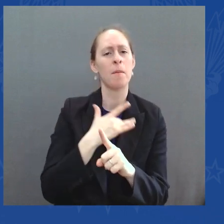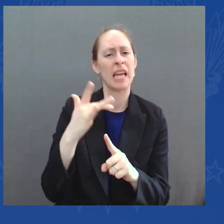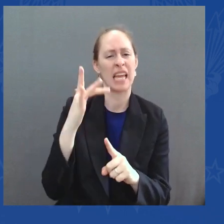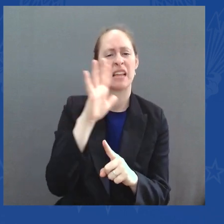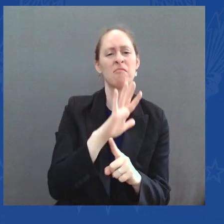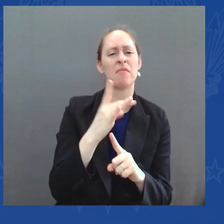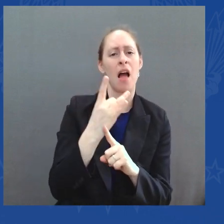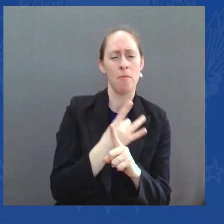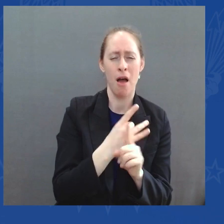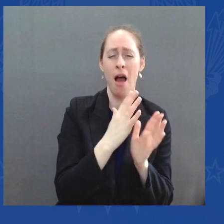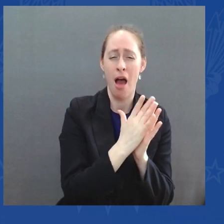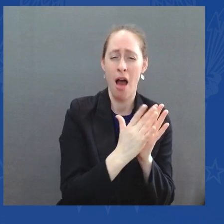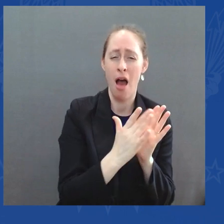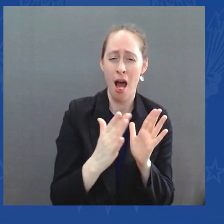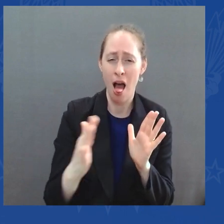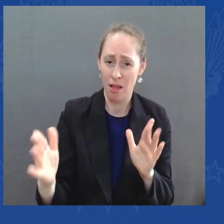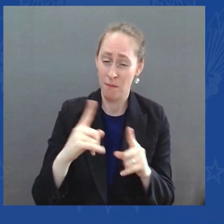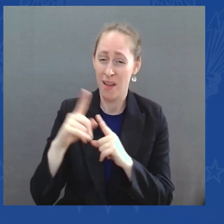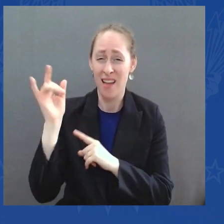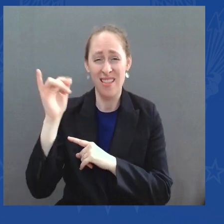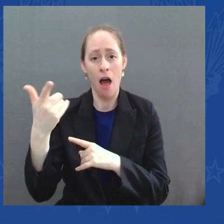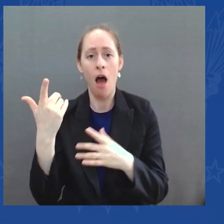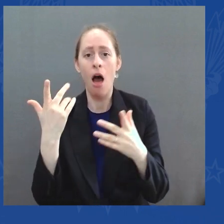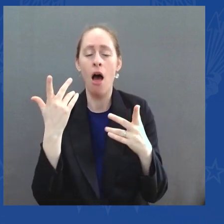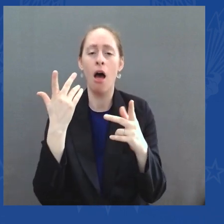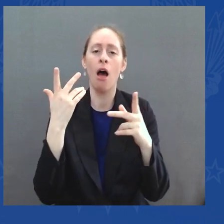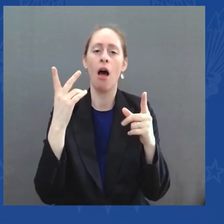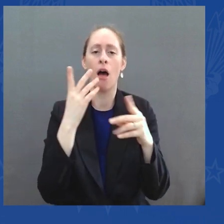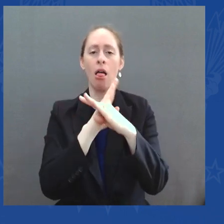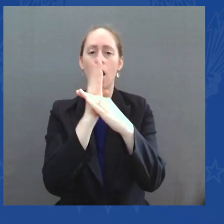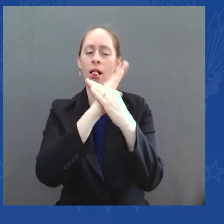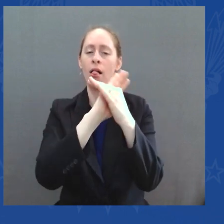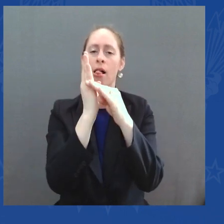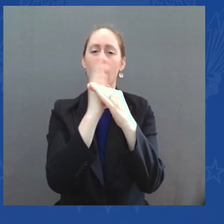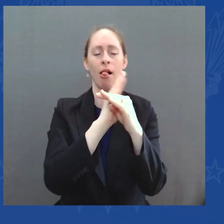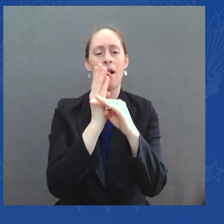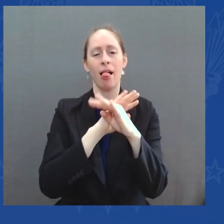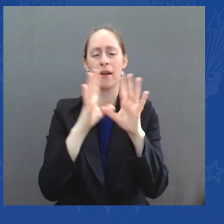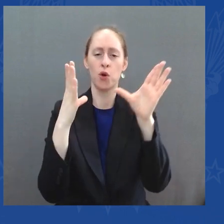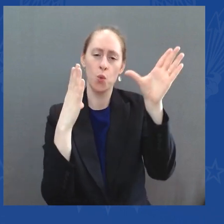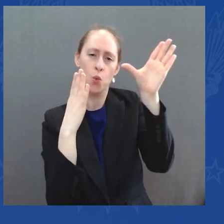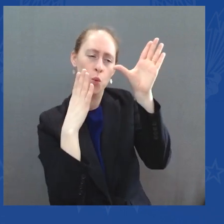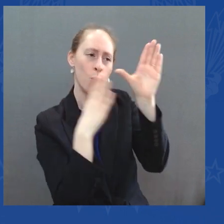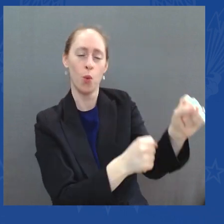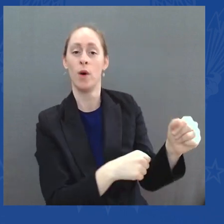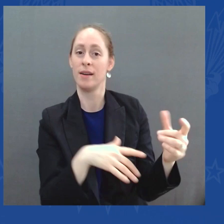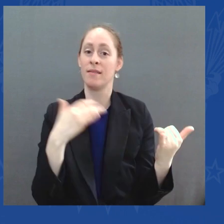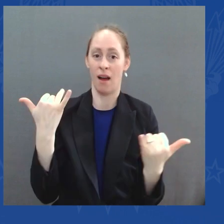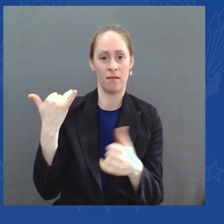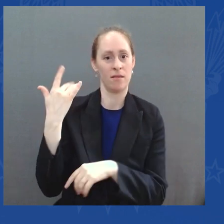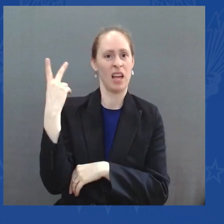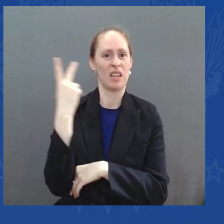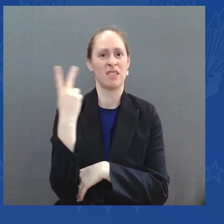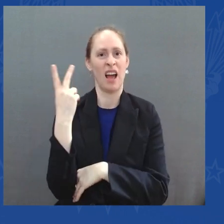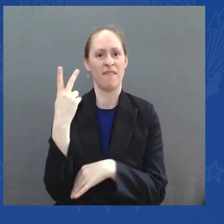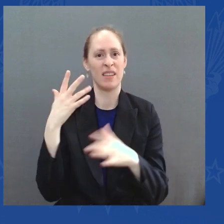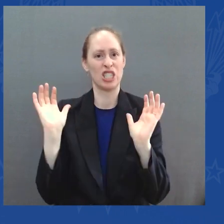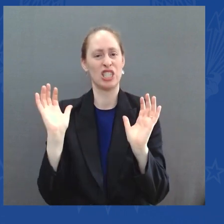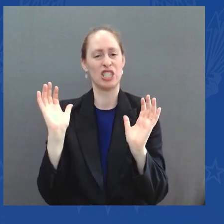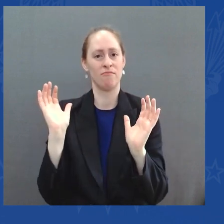As a result, in the last 90 days, 100 major employers have launched